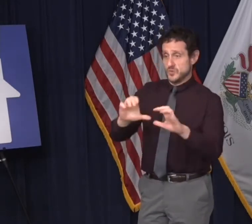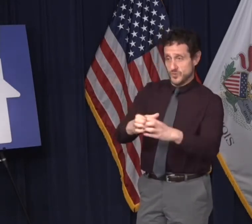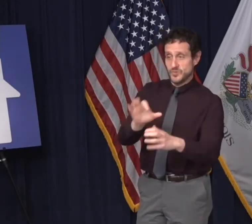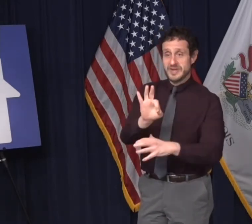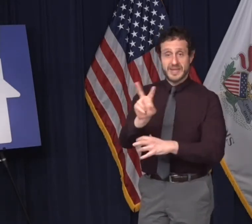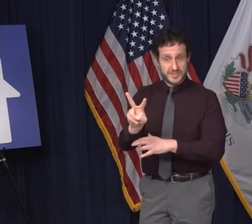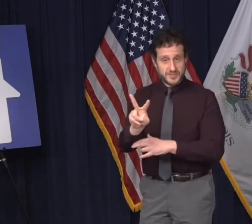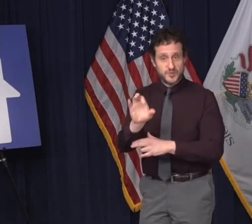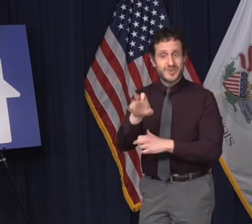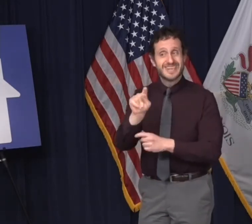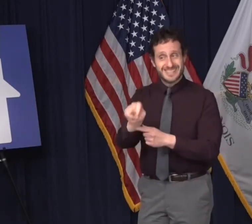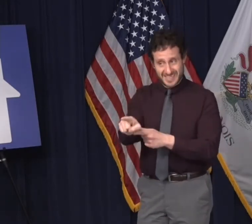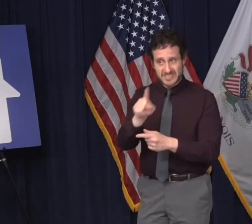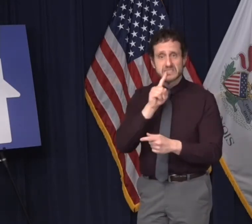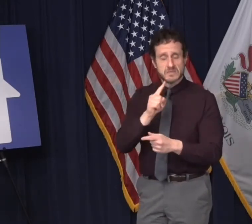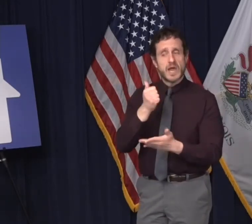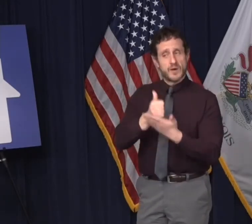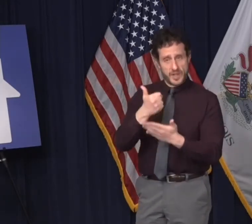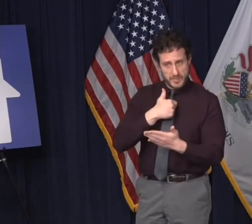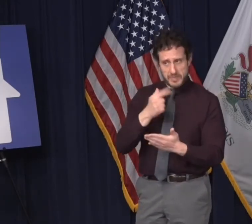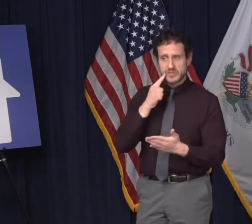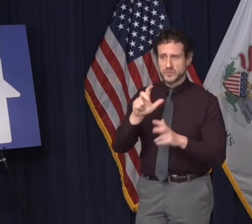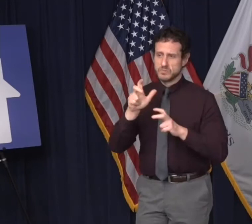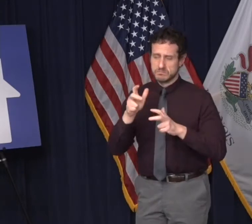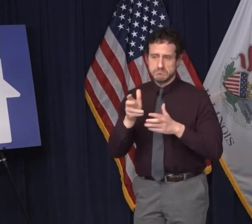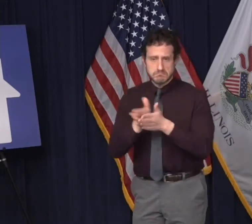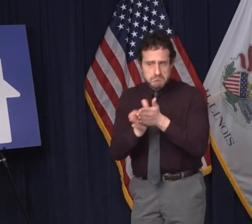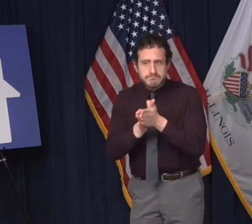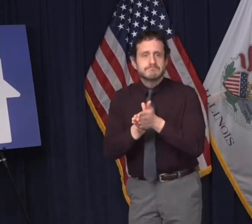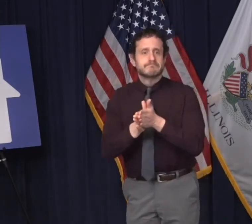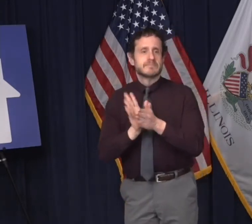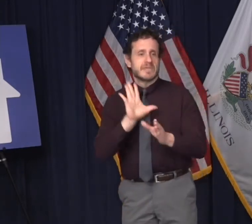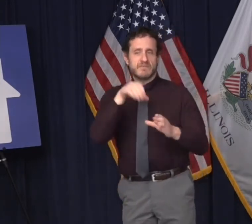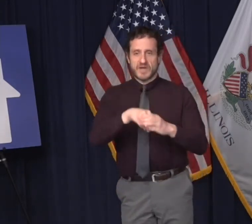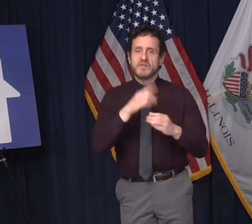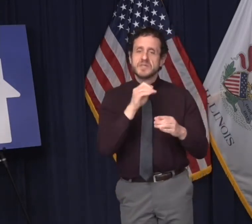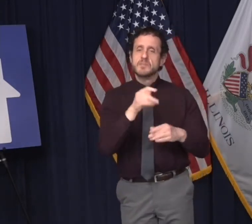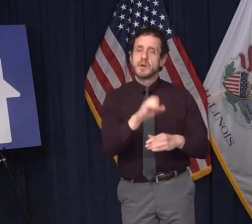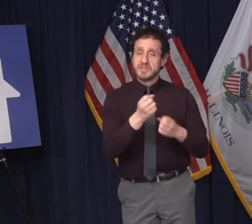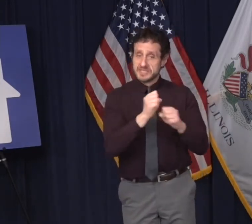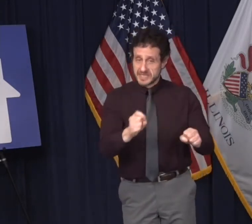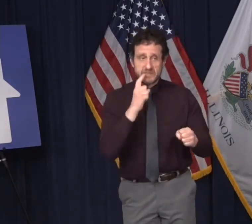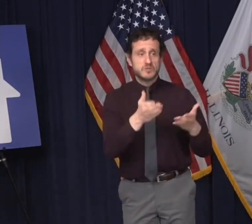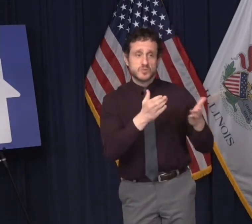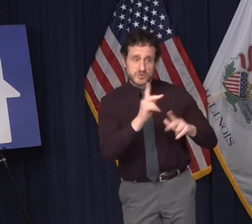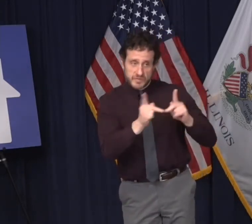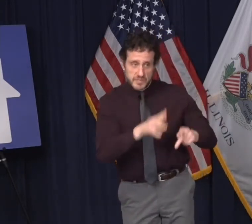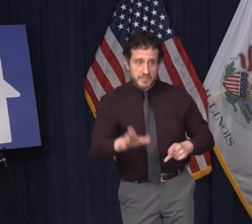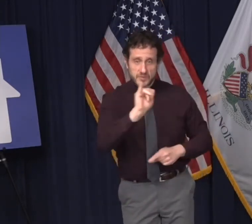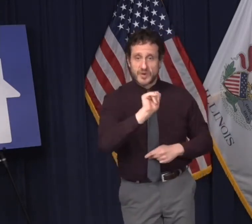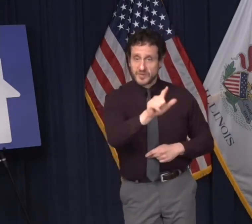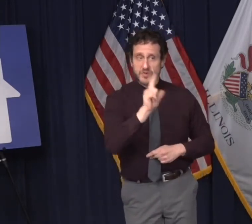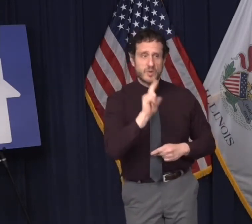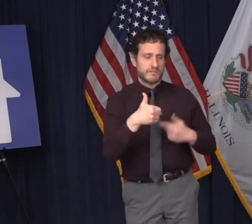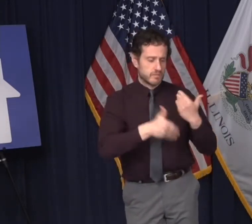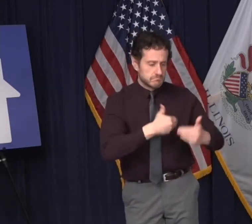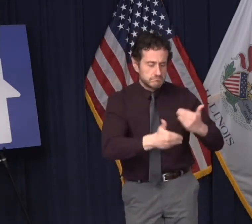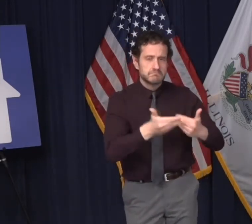HELPING FULFILL THAT COMMITMENT. IT IS AN INVESTMENT IN PUBLIC SAFETY THAT WILL SERVE THE PEOPLE OF ILLINOIS FAR INTO THE